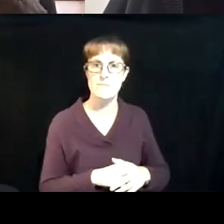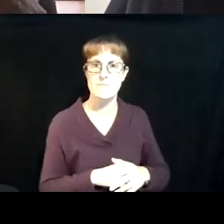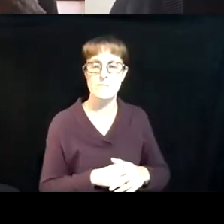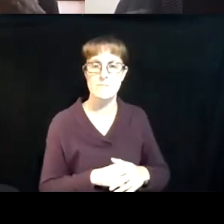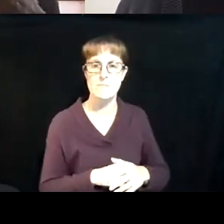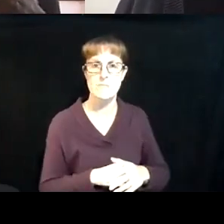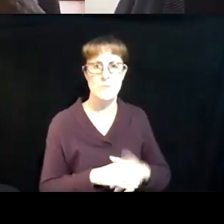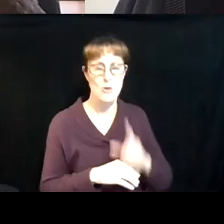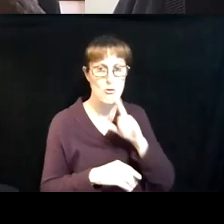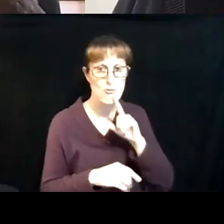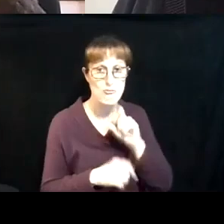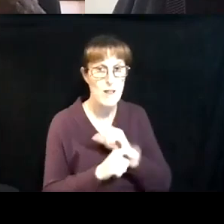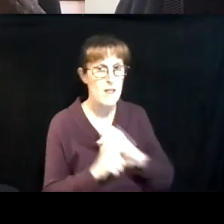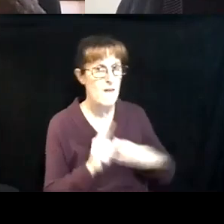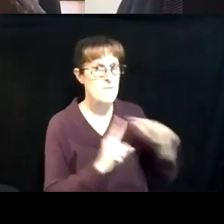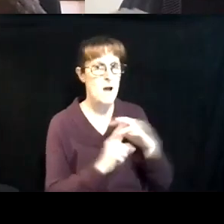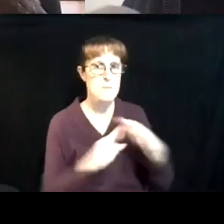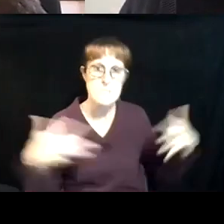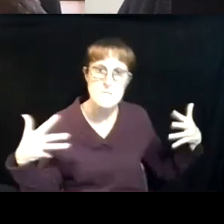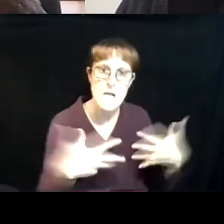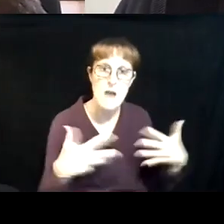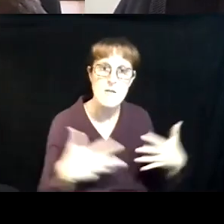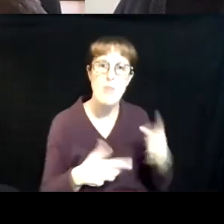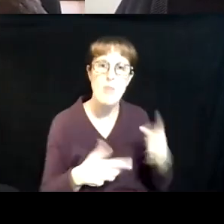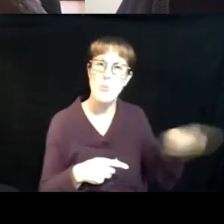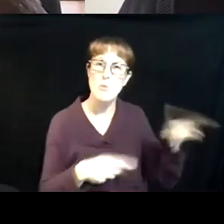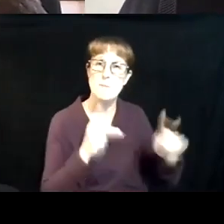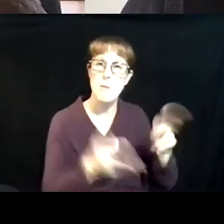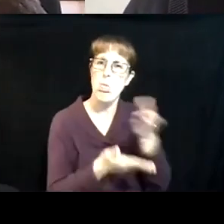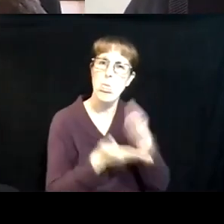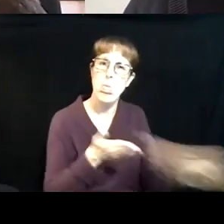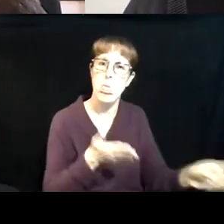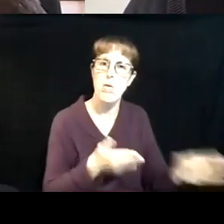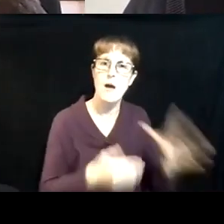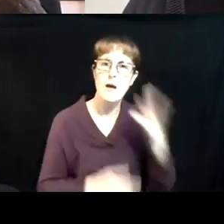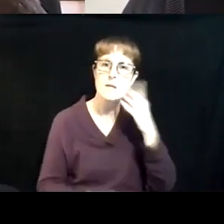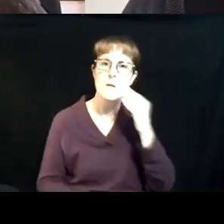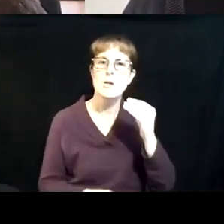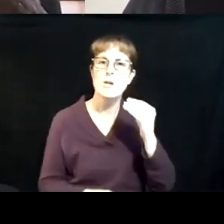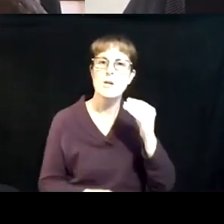these marginalized people who experienced discrimination for God knows how many reasons.